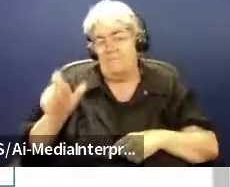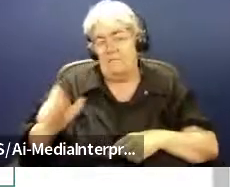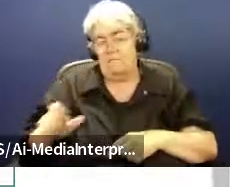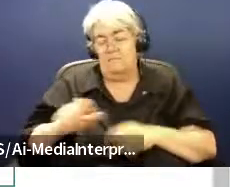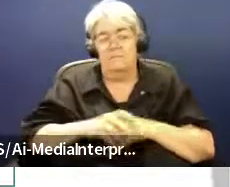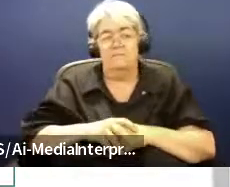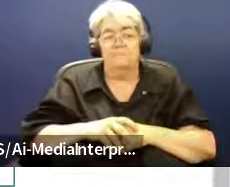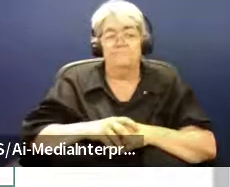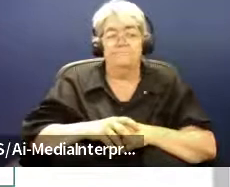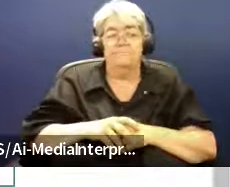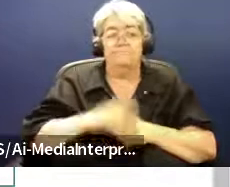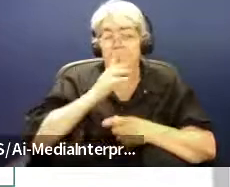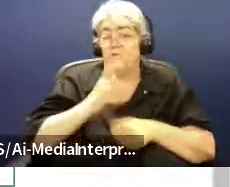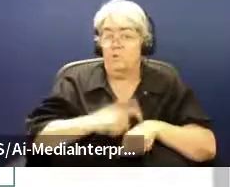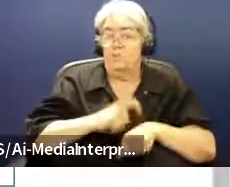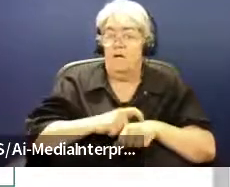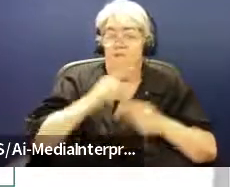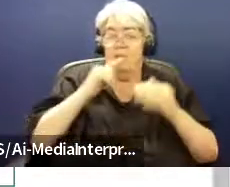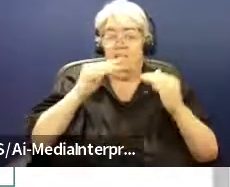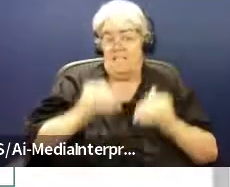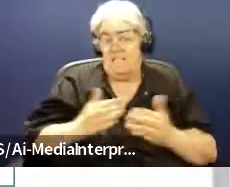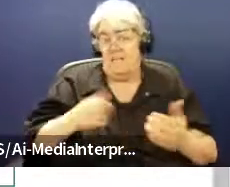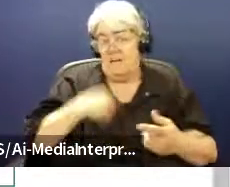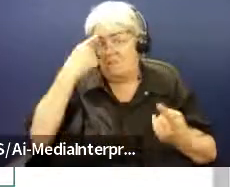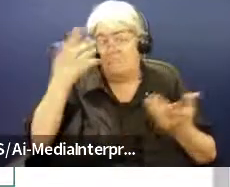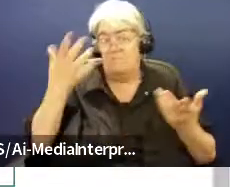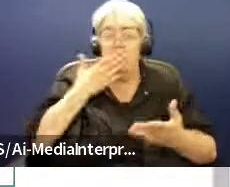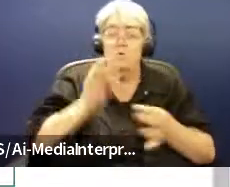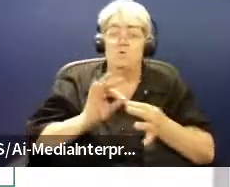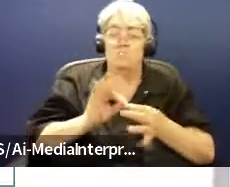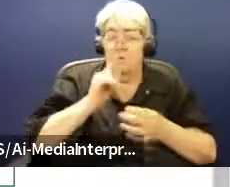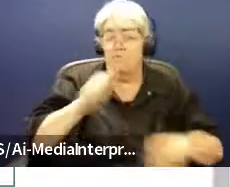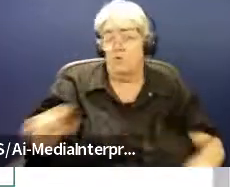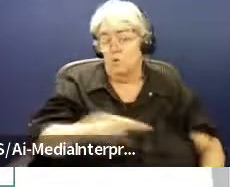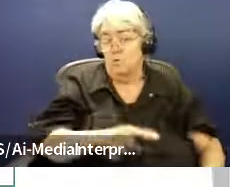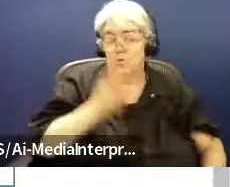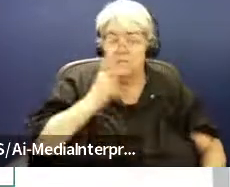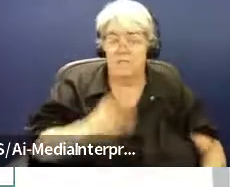there are shortcuts to bring up lists of headings and other form fields on the page.